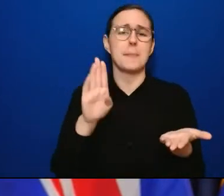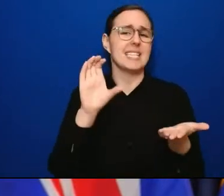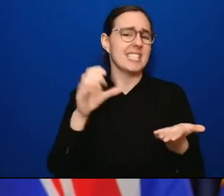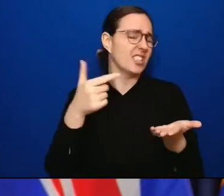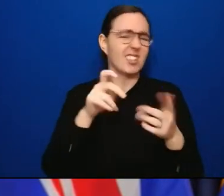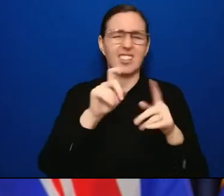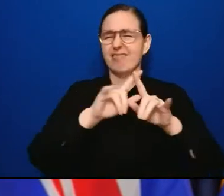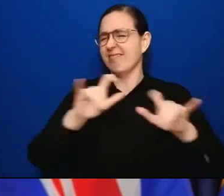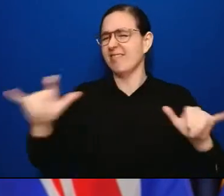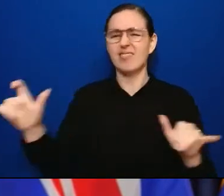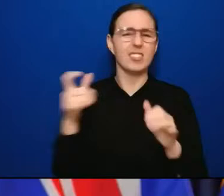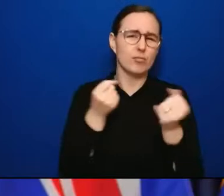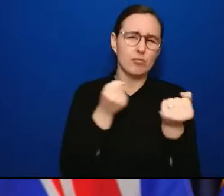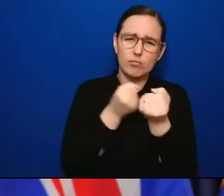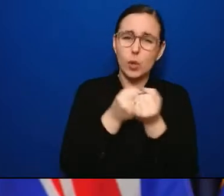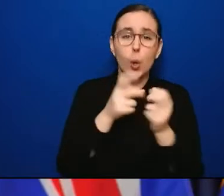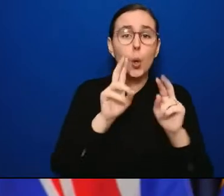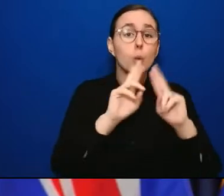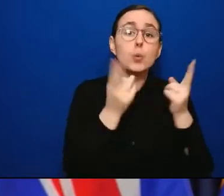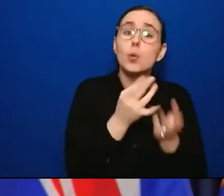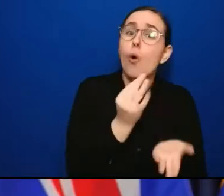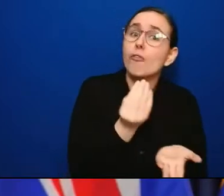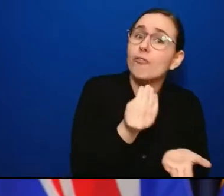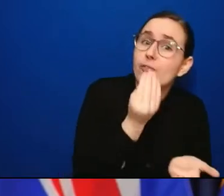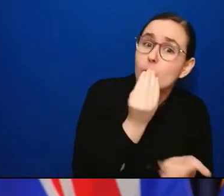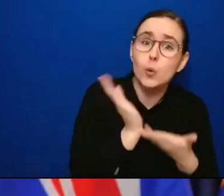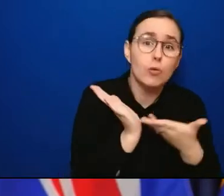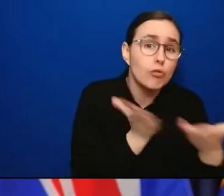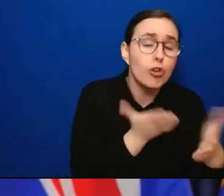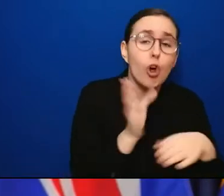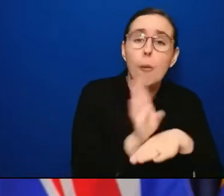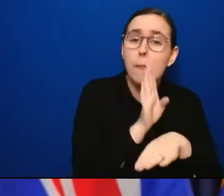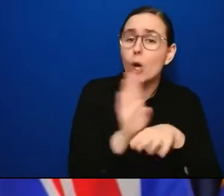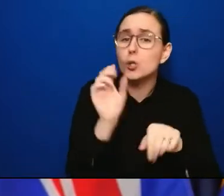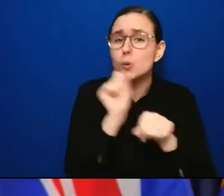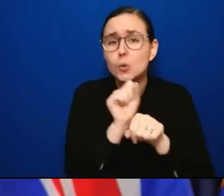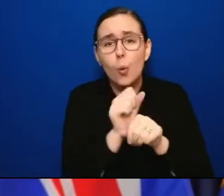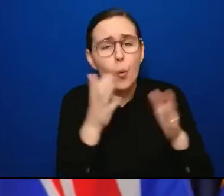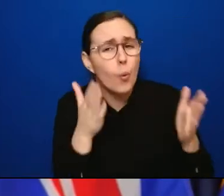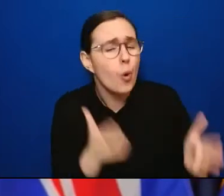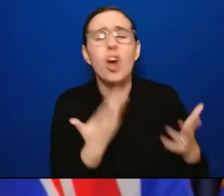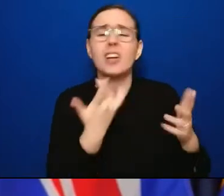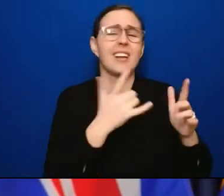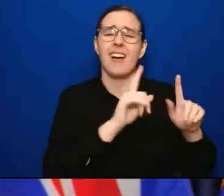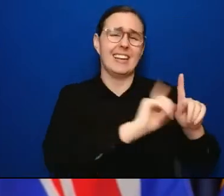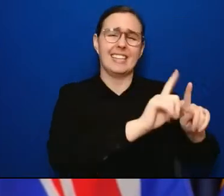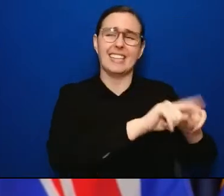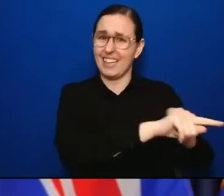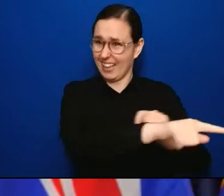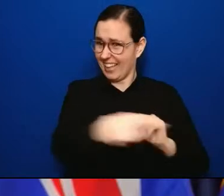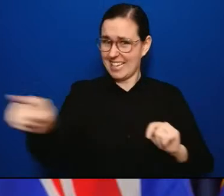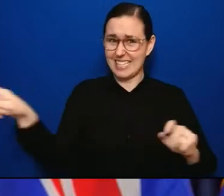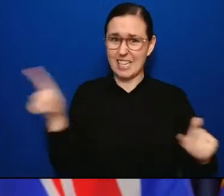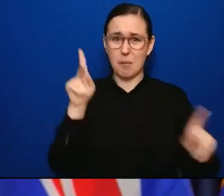BC the food. The UFCW food and commercial workers and others